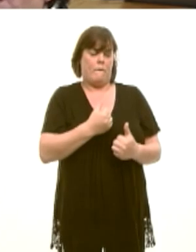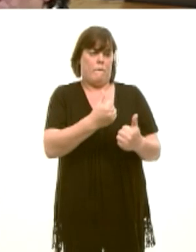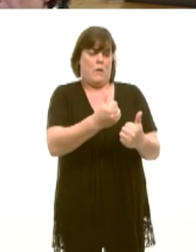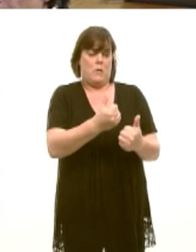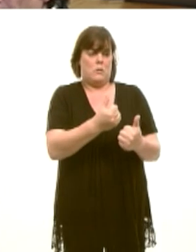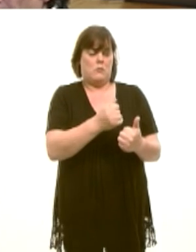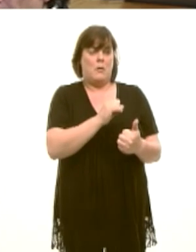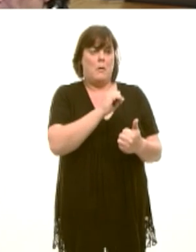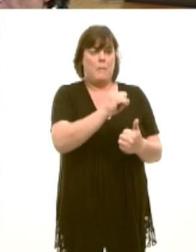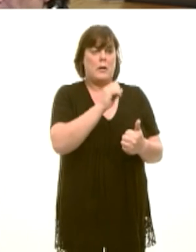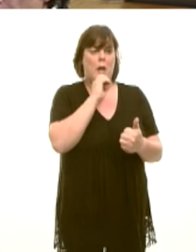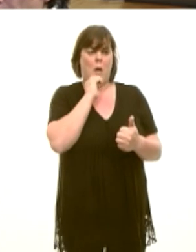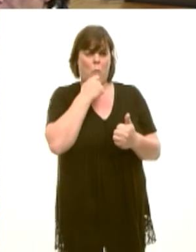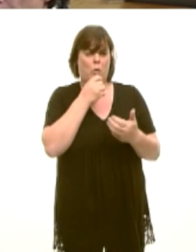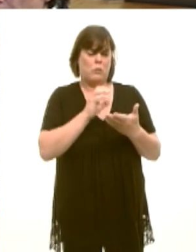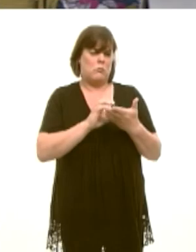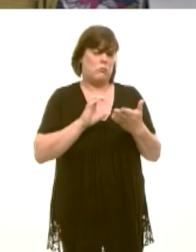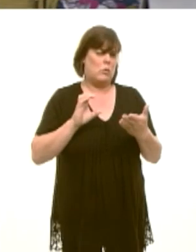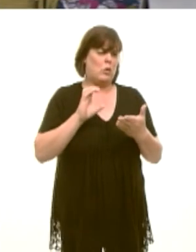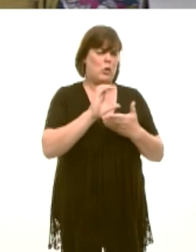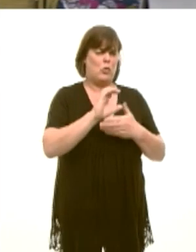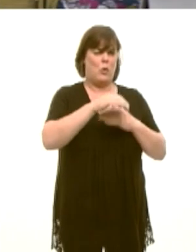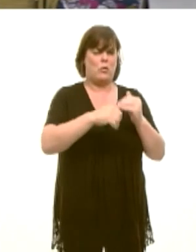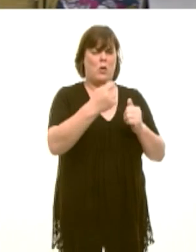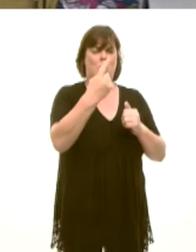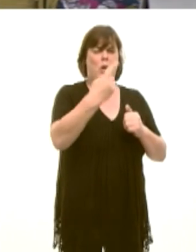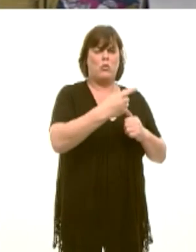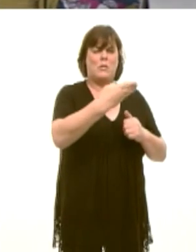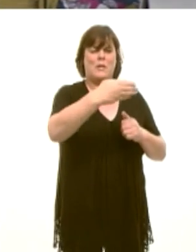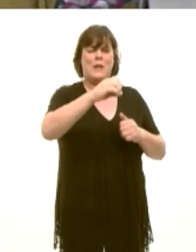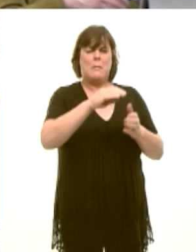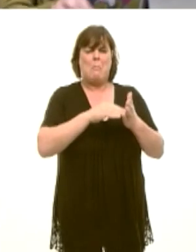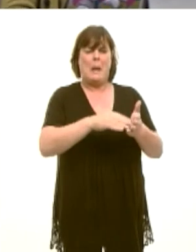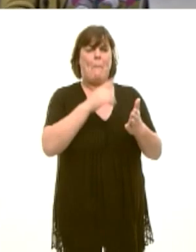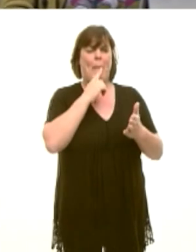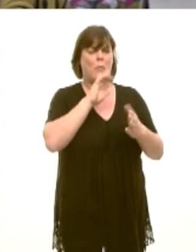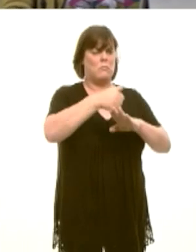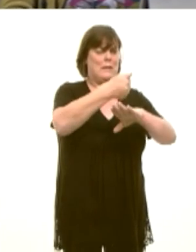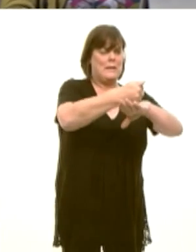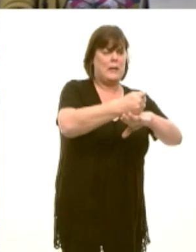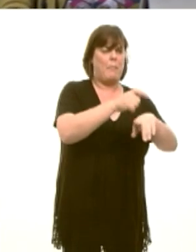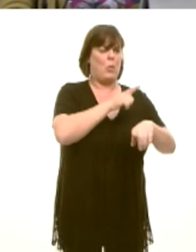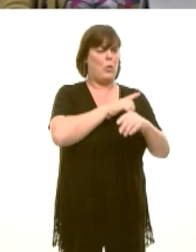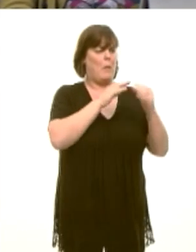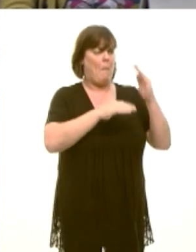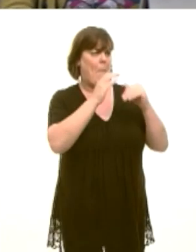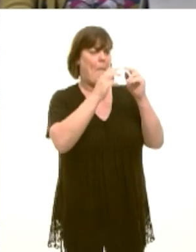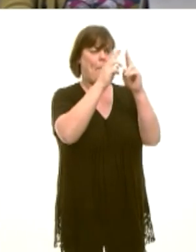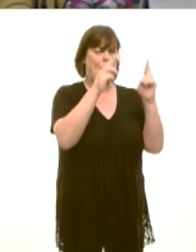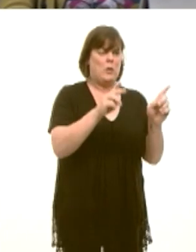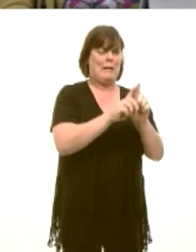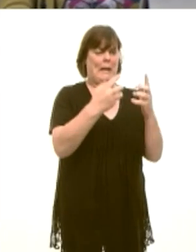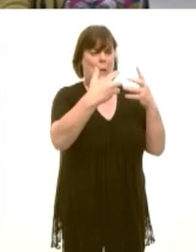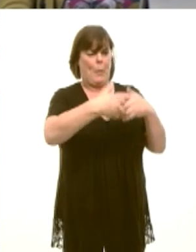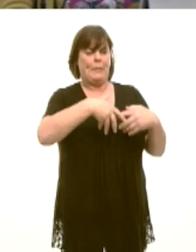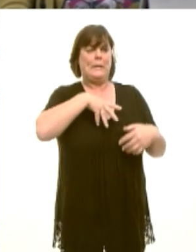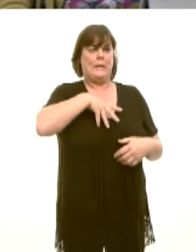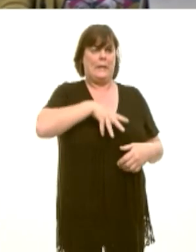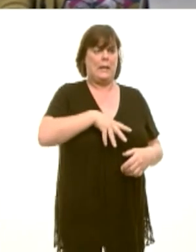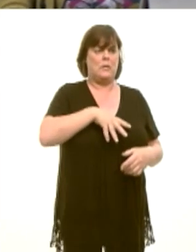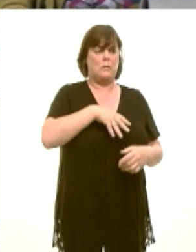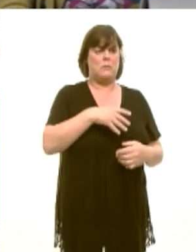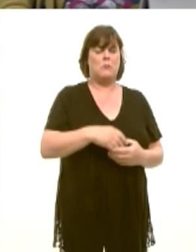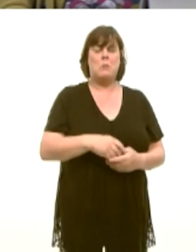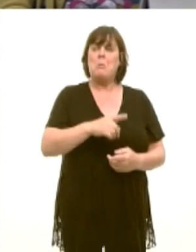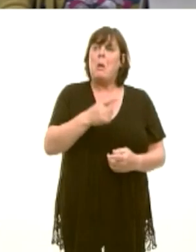Now, that, in her mind, might be money that would be justifiable, but sheíd have to explain